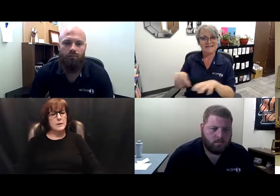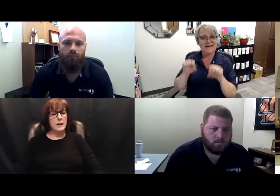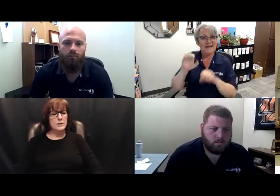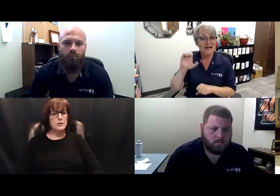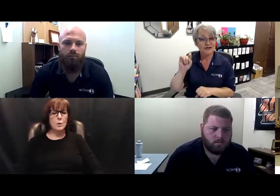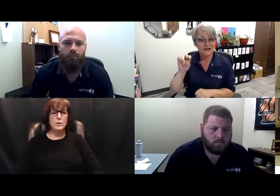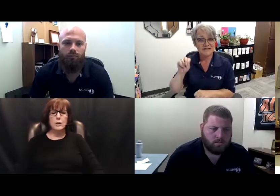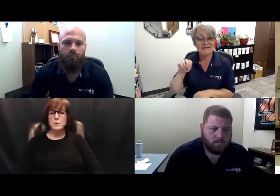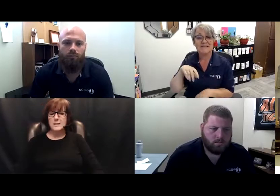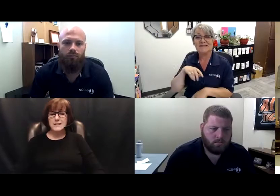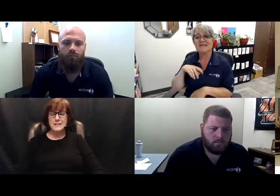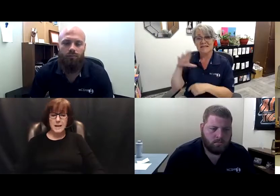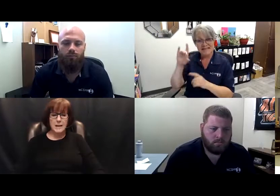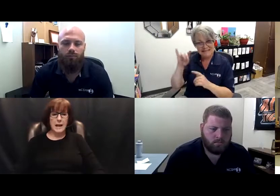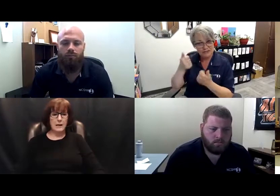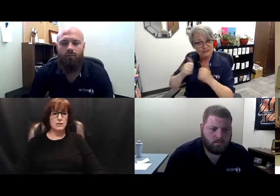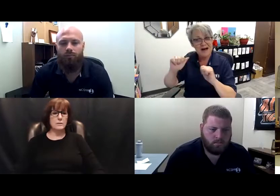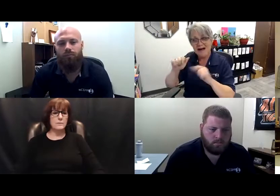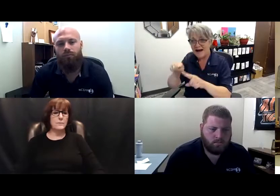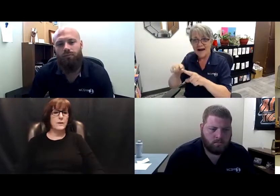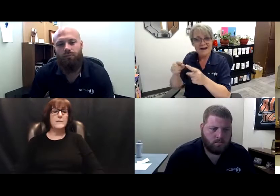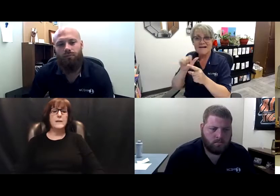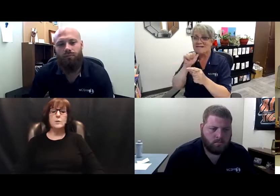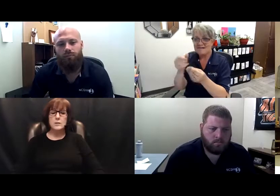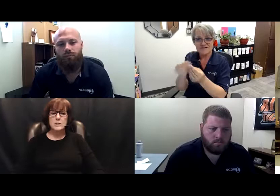and show that you did take action and that you did